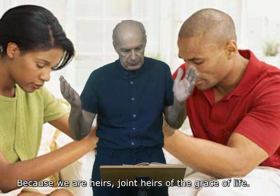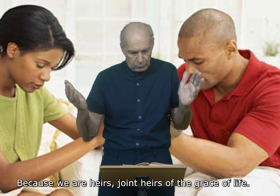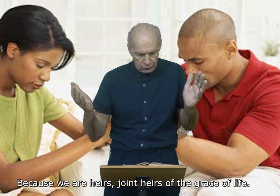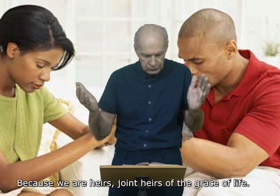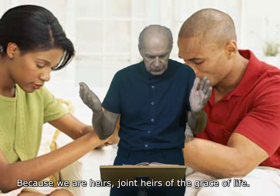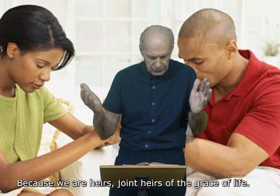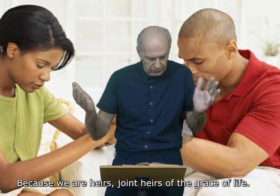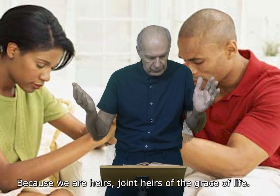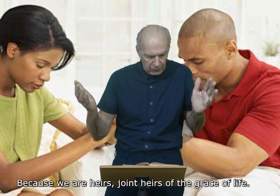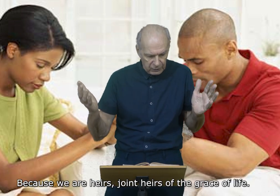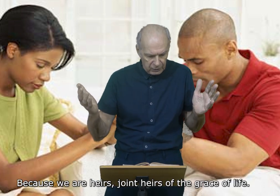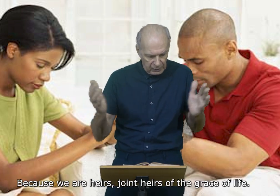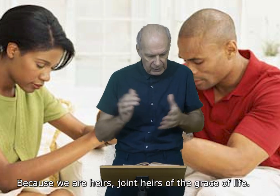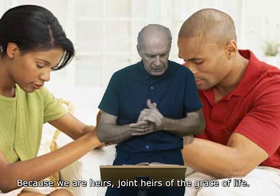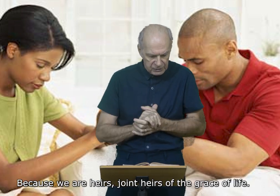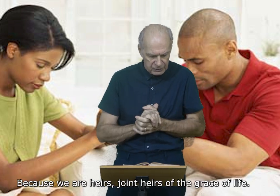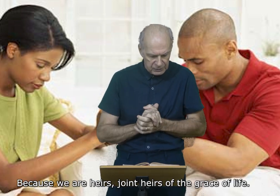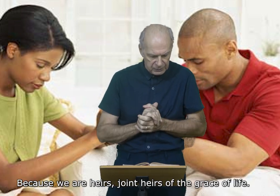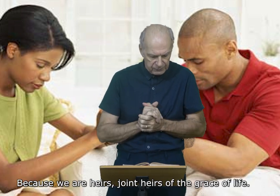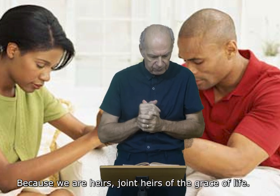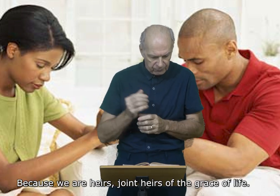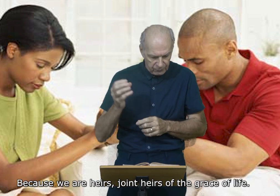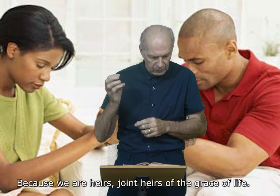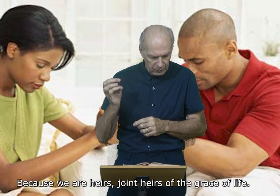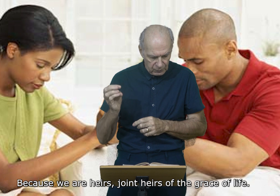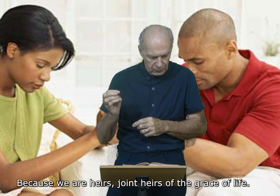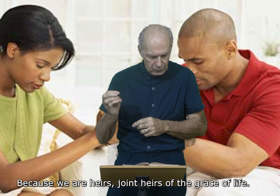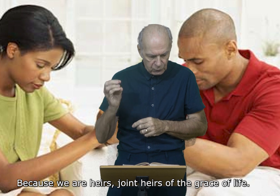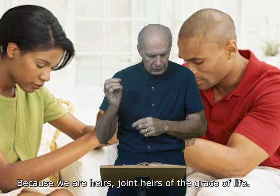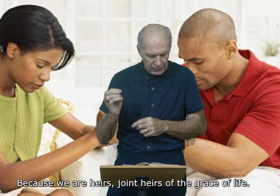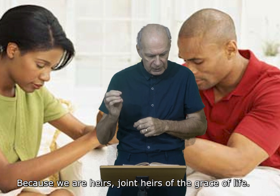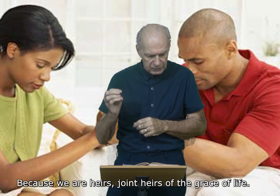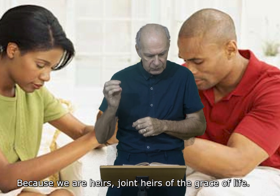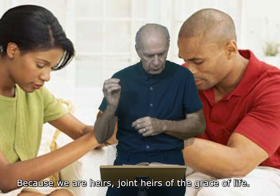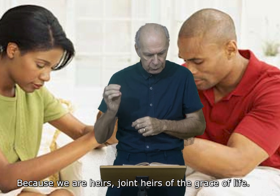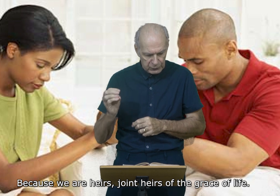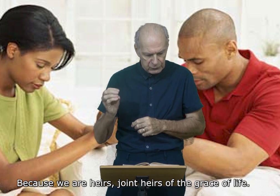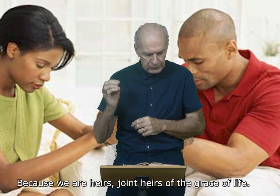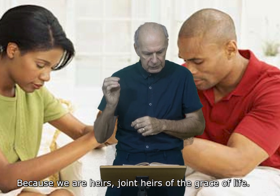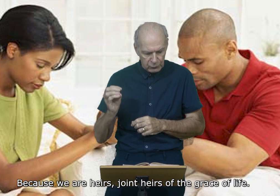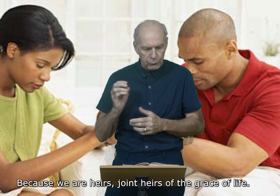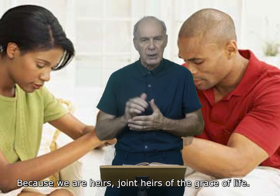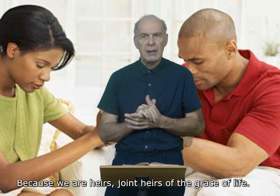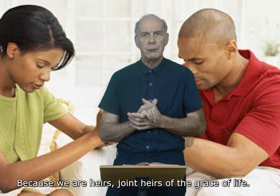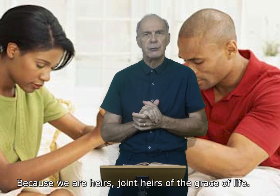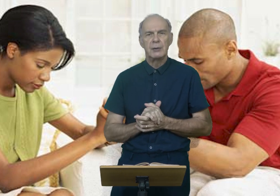Because we are heirs, joint heirs of the grace of life.